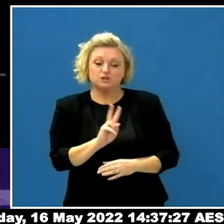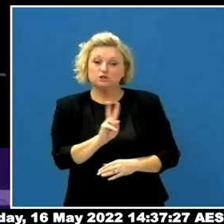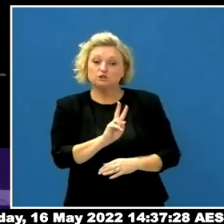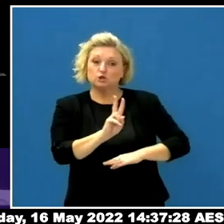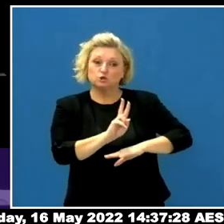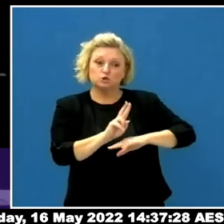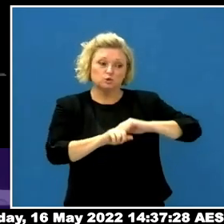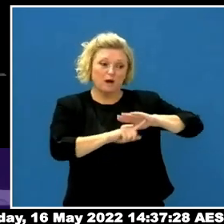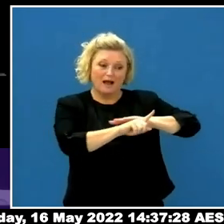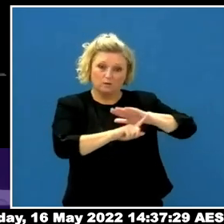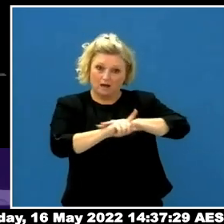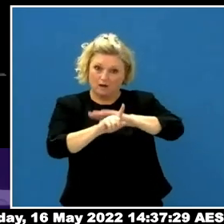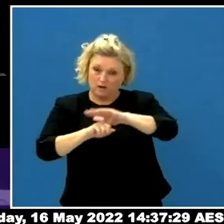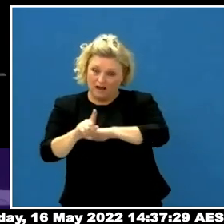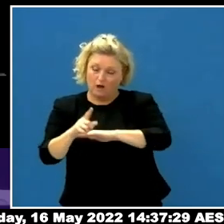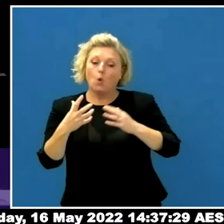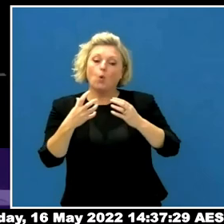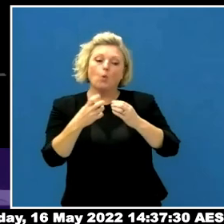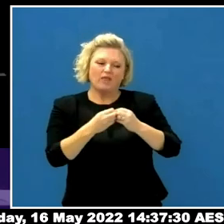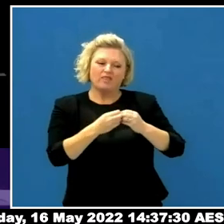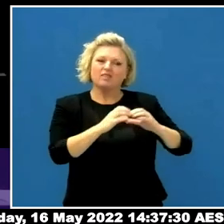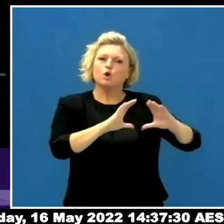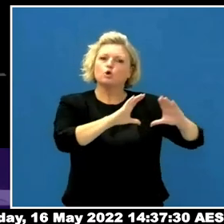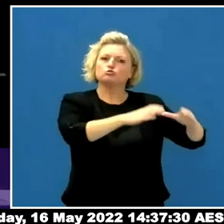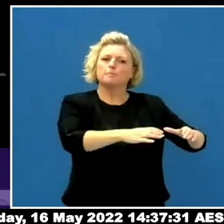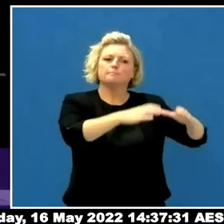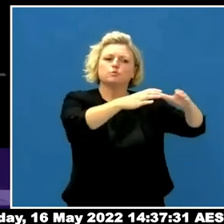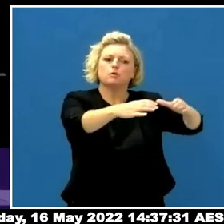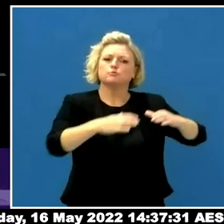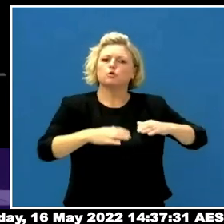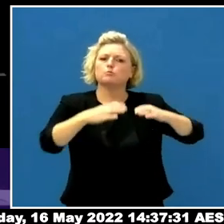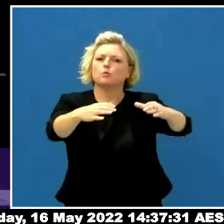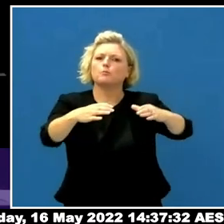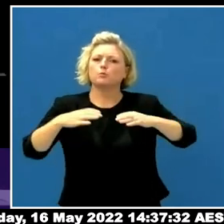Where Simon was in the centre just listening to music, now he does aqua golf,he does